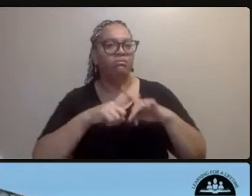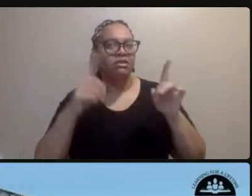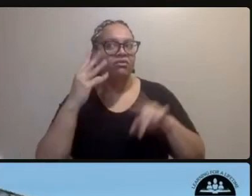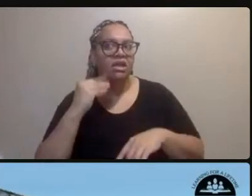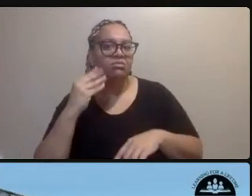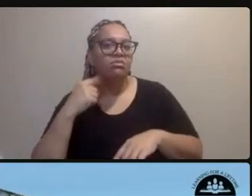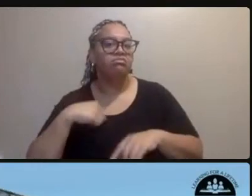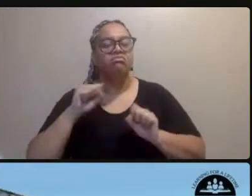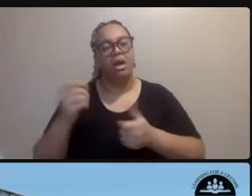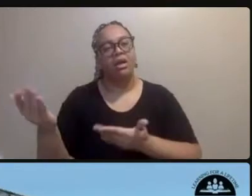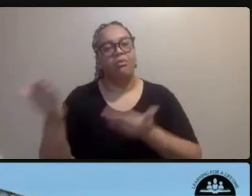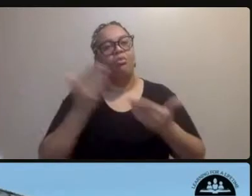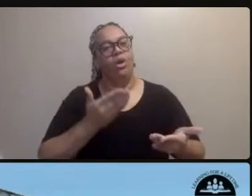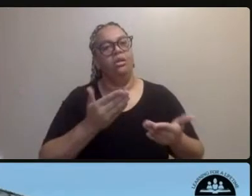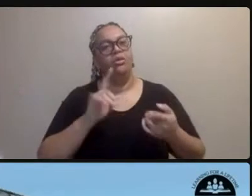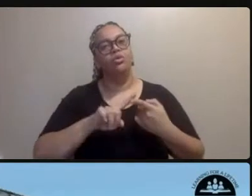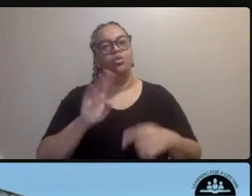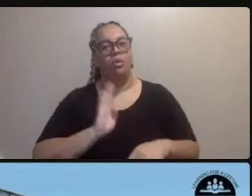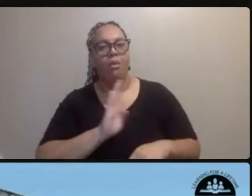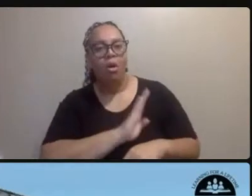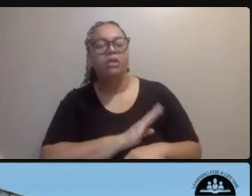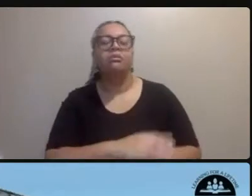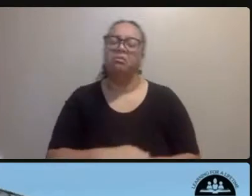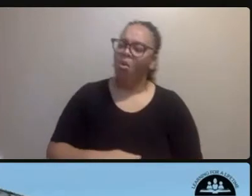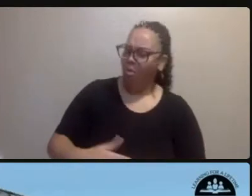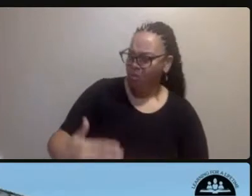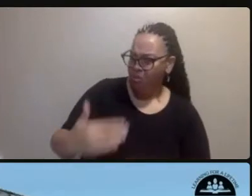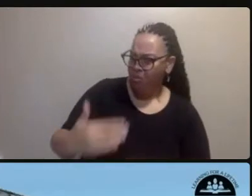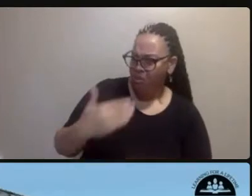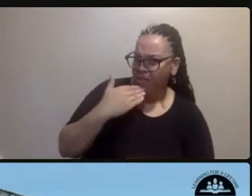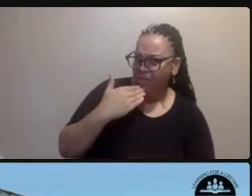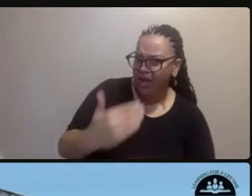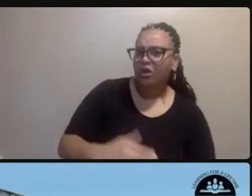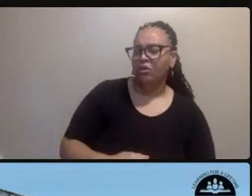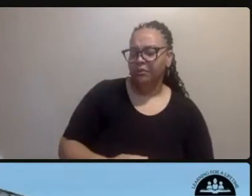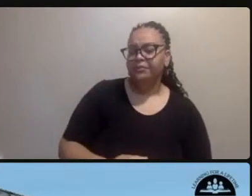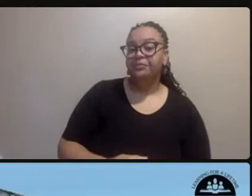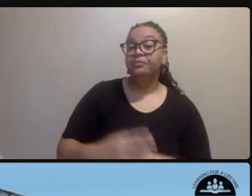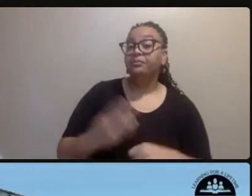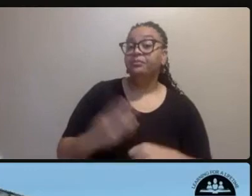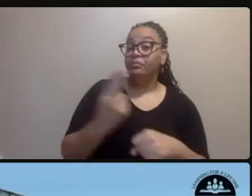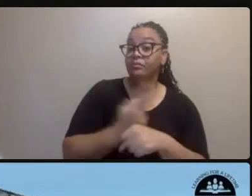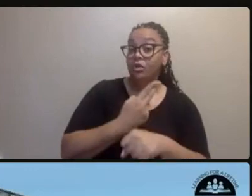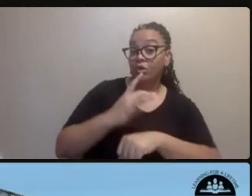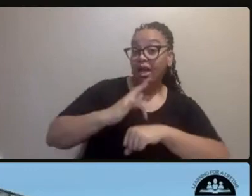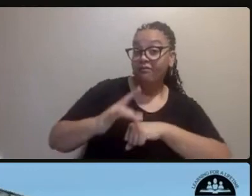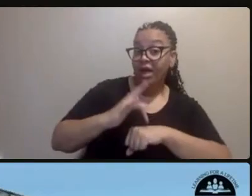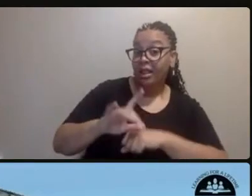DISTRICT. SO I BELIEVE I CAN BRING ALL